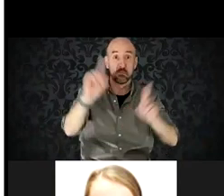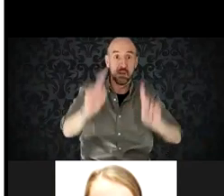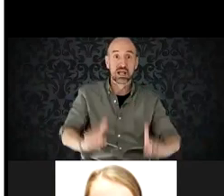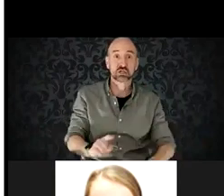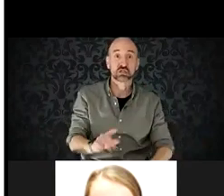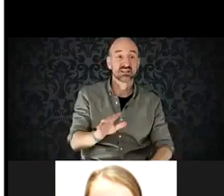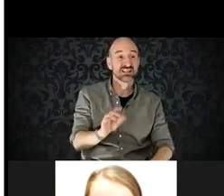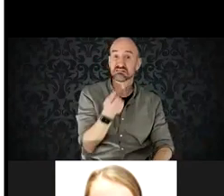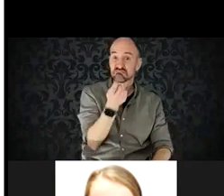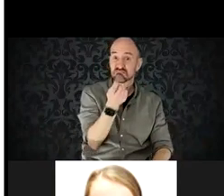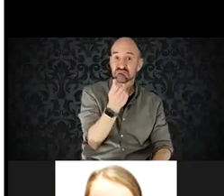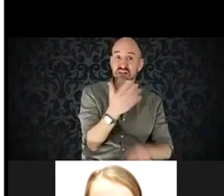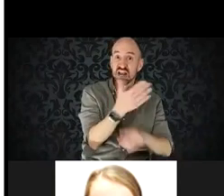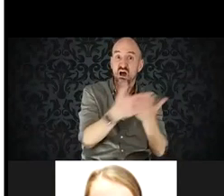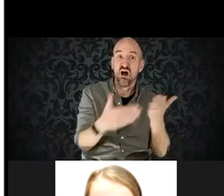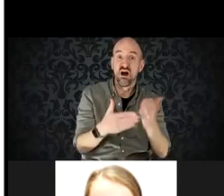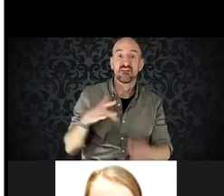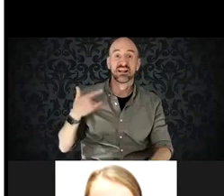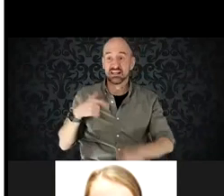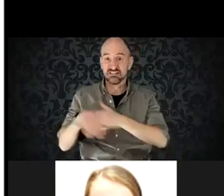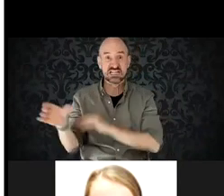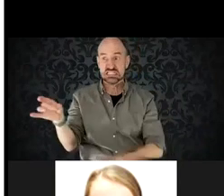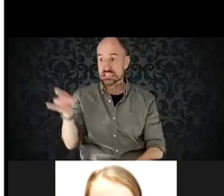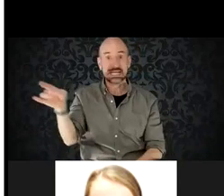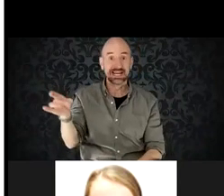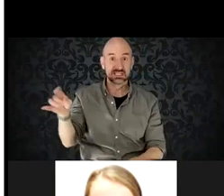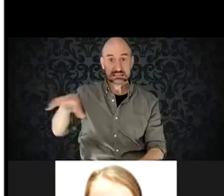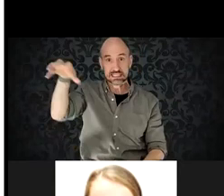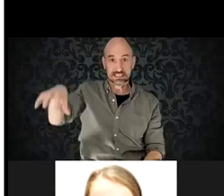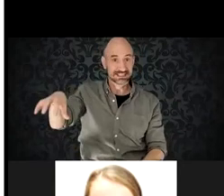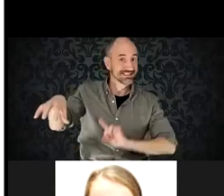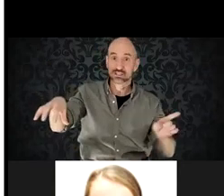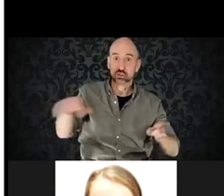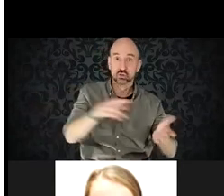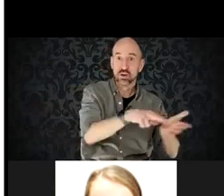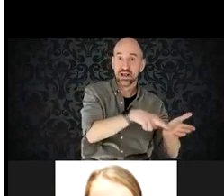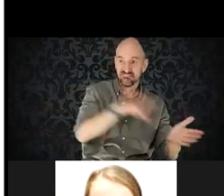colourful plants, maybe alone, or a shed used for relaxation. According to the UN, 54%